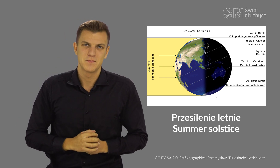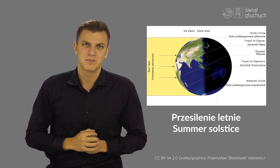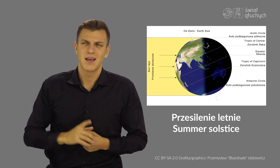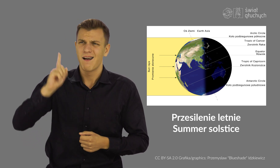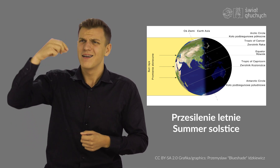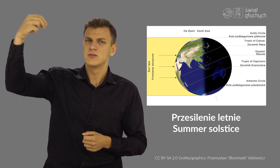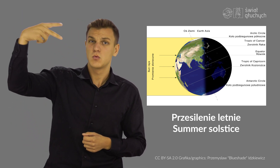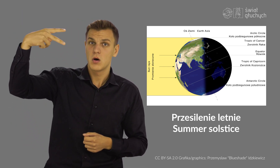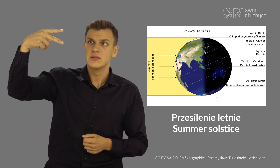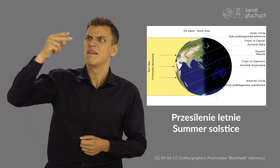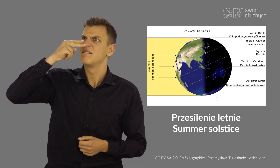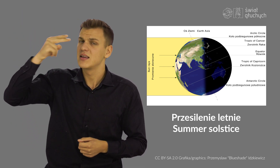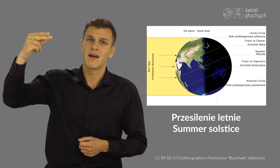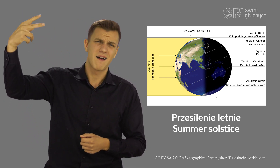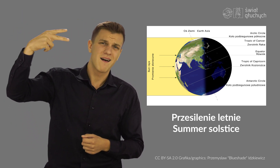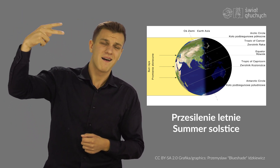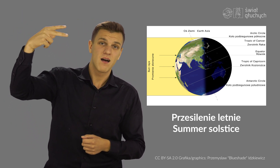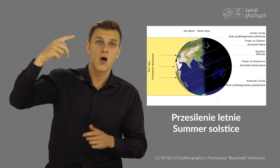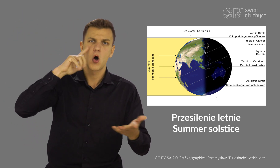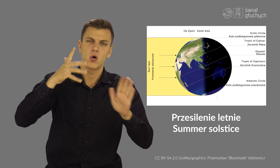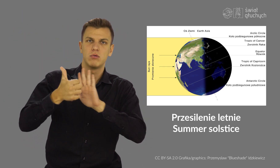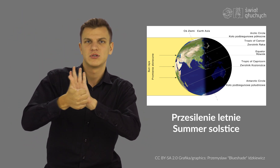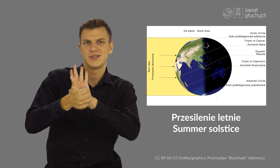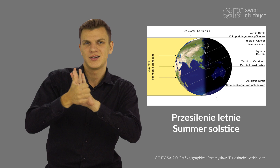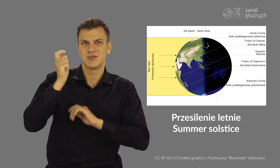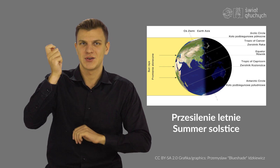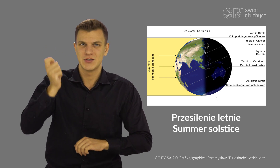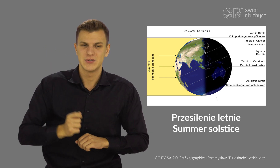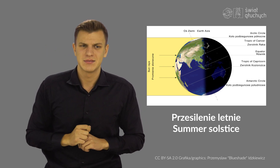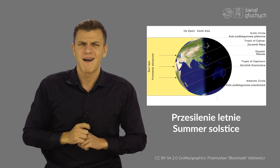and also lasts more than 16 hours.